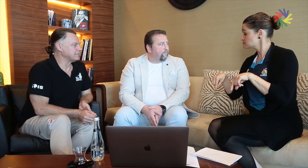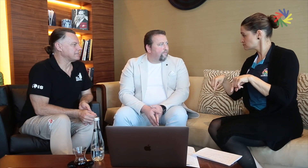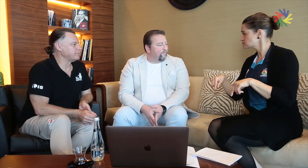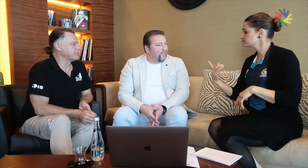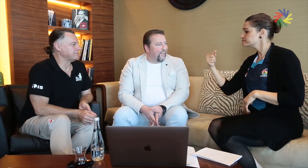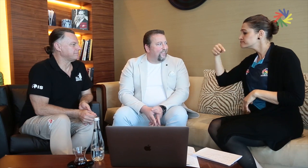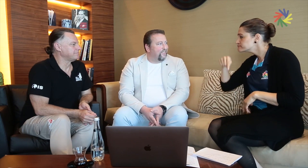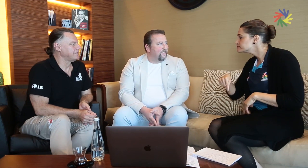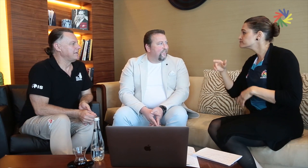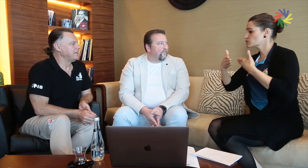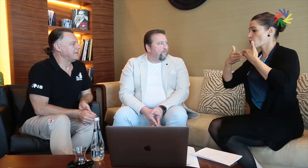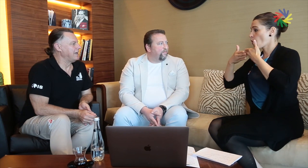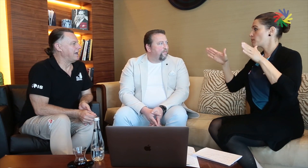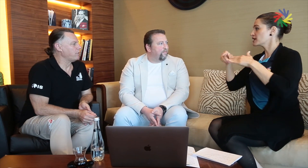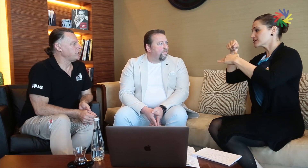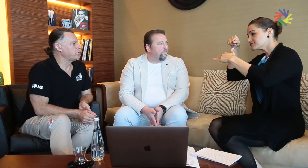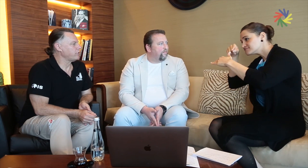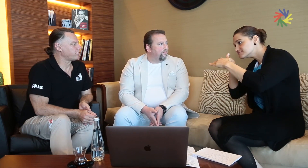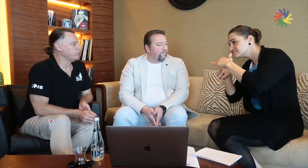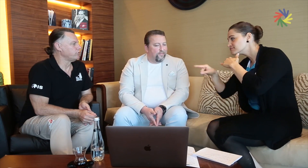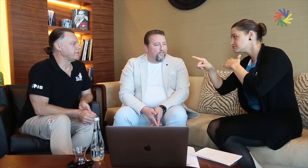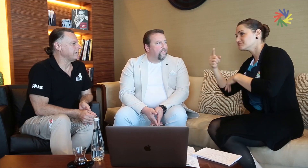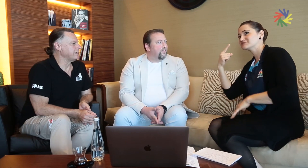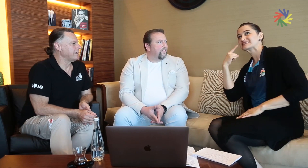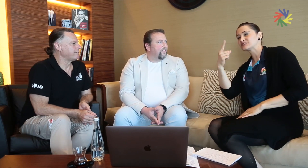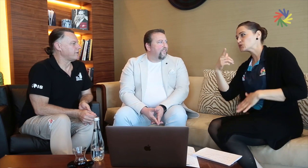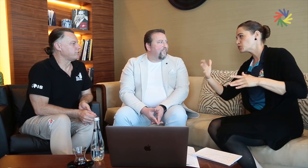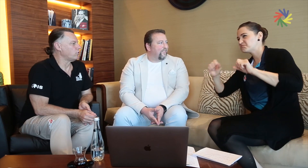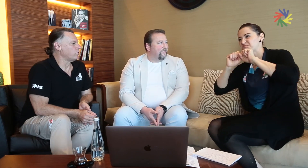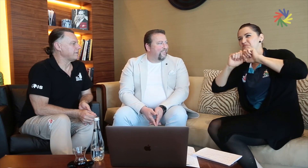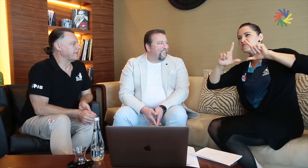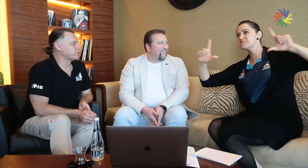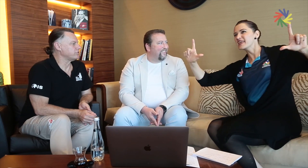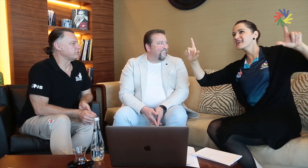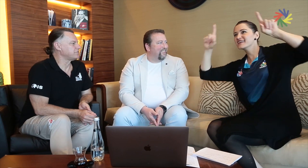very huge TV display covering the daily events here in the hotel lobby.